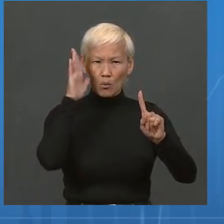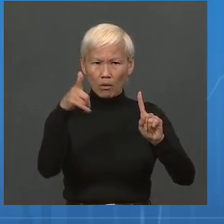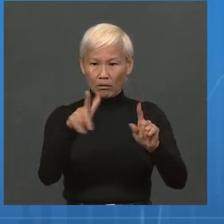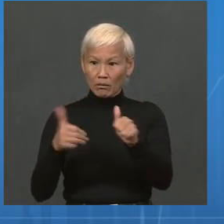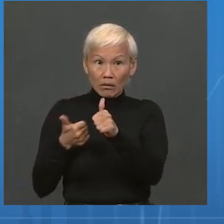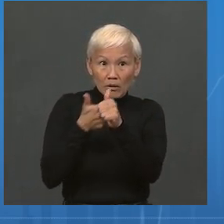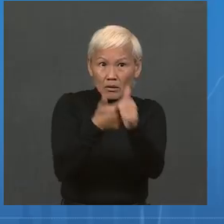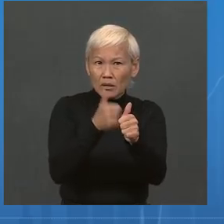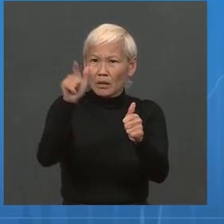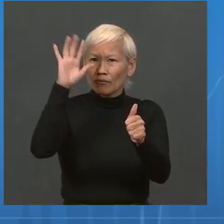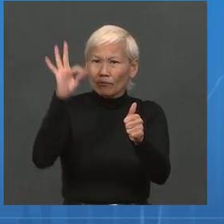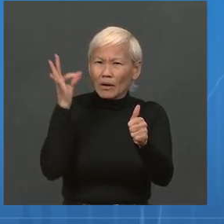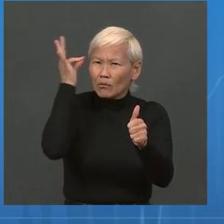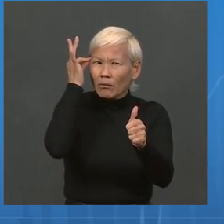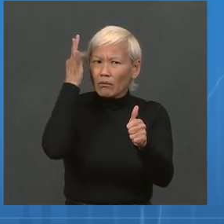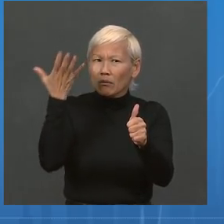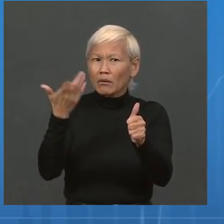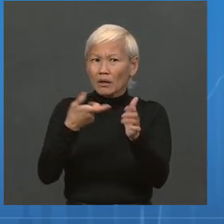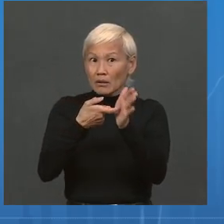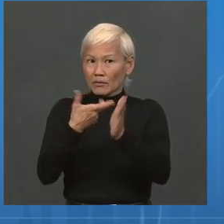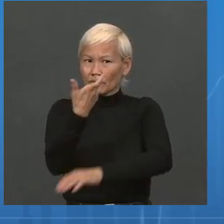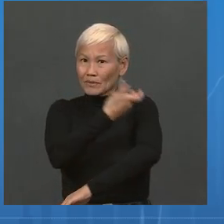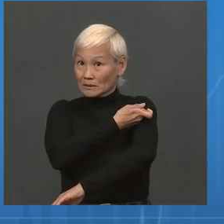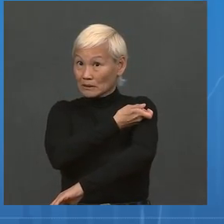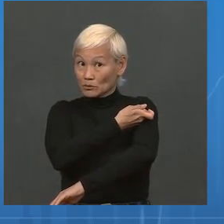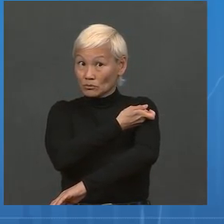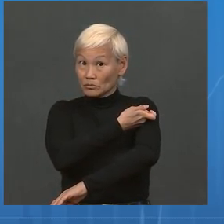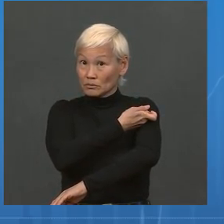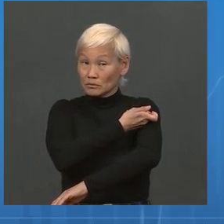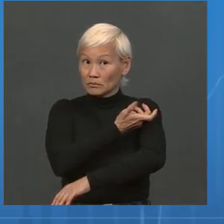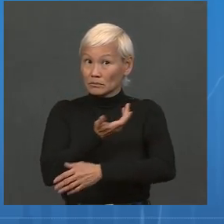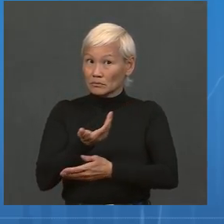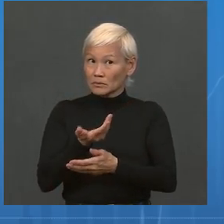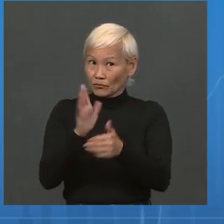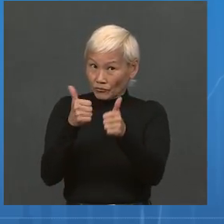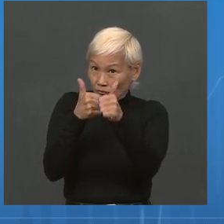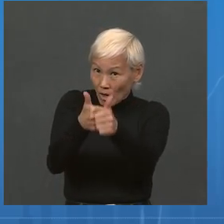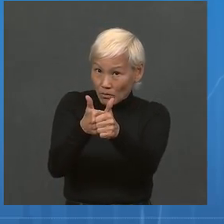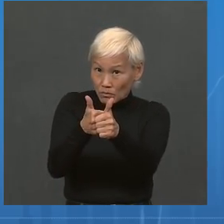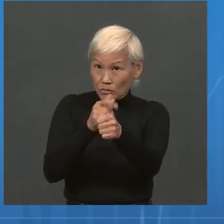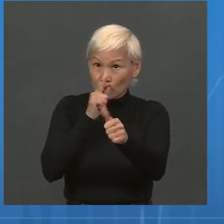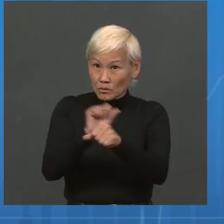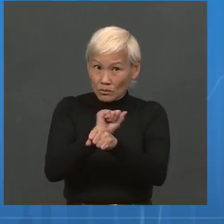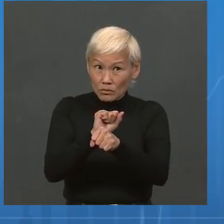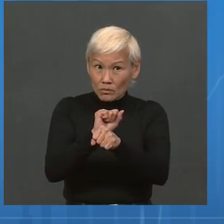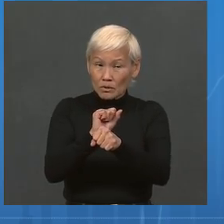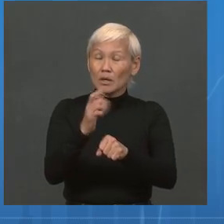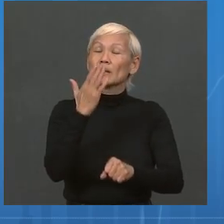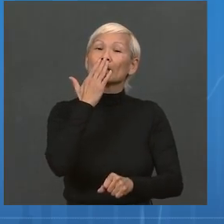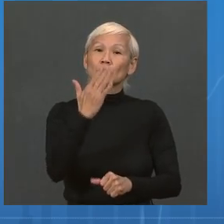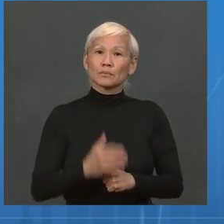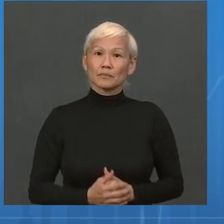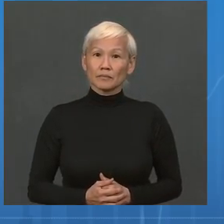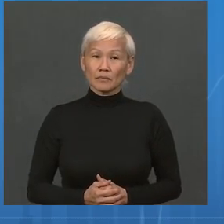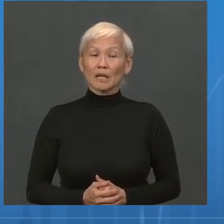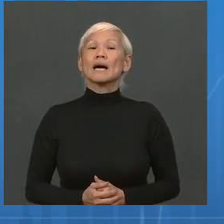and, in particular, the U.S. Department of Labor mandate rule that we're expecting soon? Thank you. Dr. Walensky: Yes. Thank you for that question, Monica.